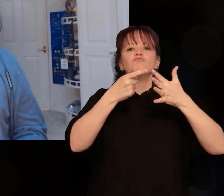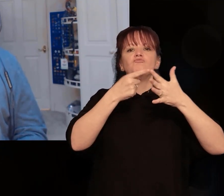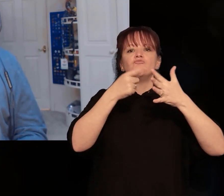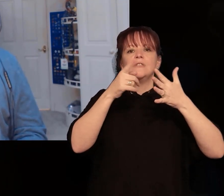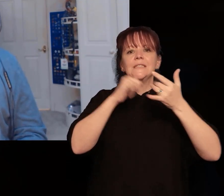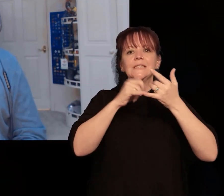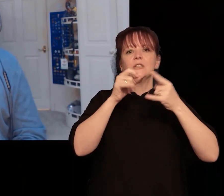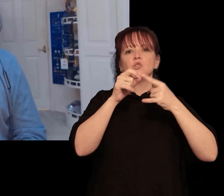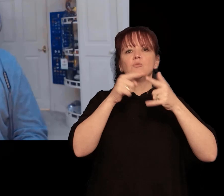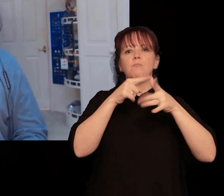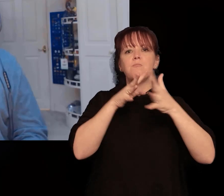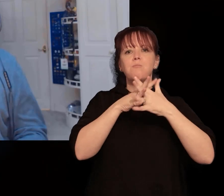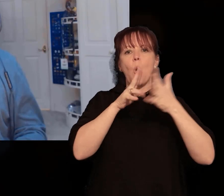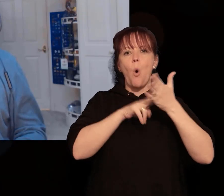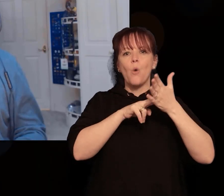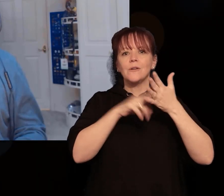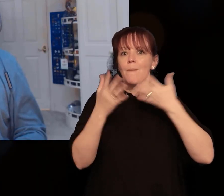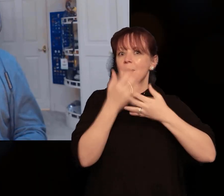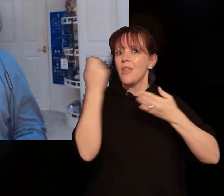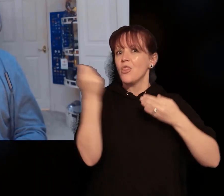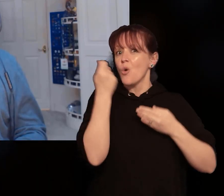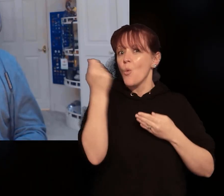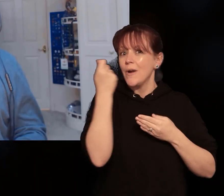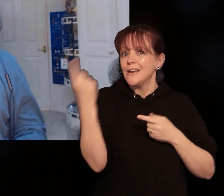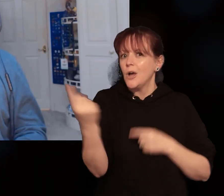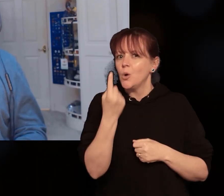And the winner for Most Dedicated Studio is...